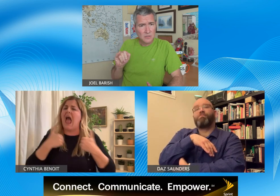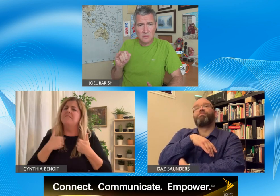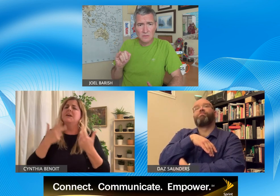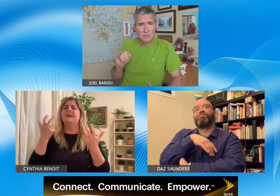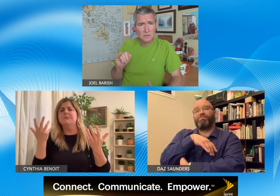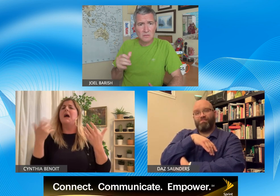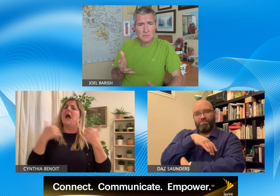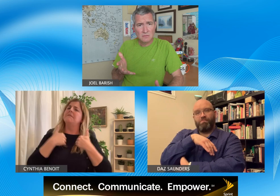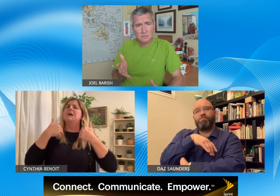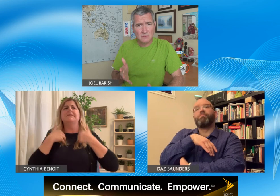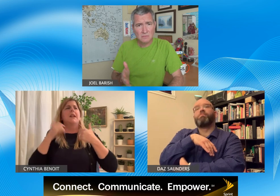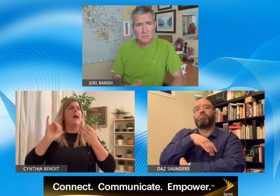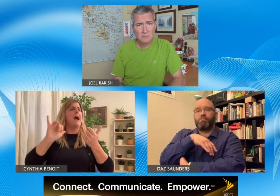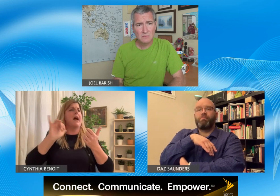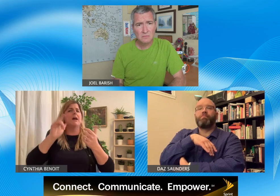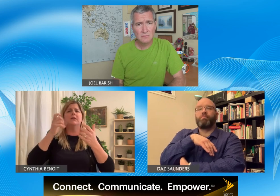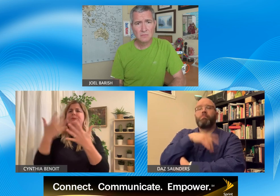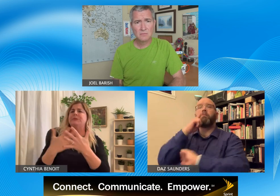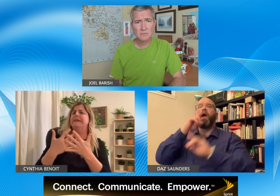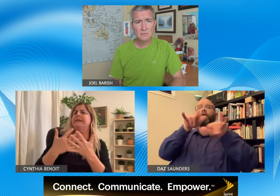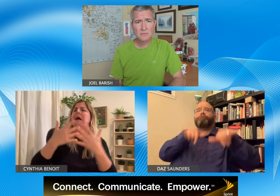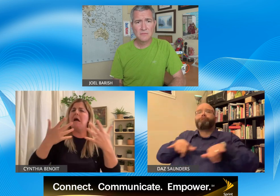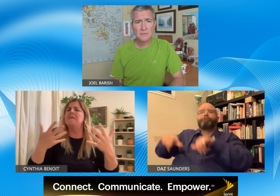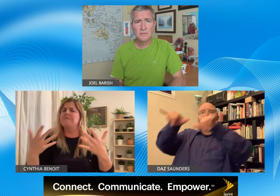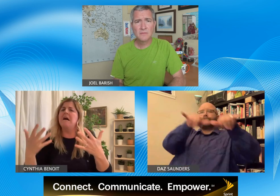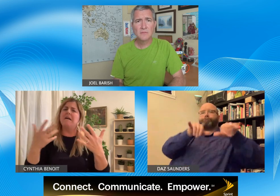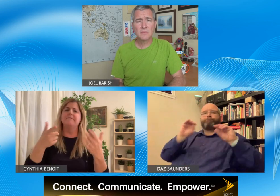I know there are some resources out there for screening, but nothing as formal as this. Never standardized.